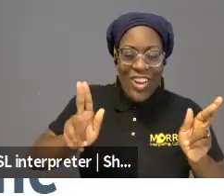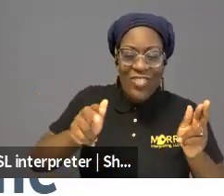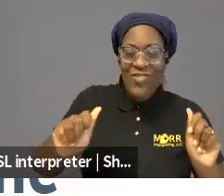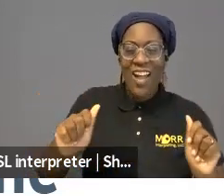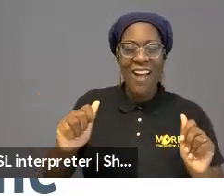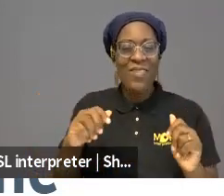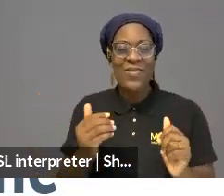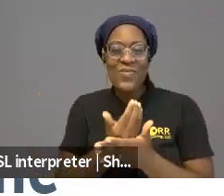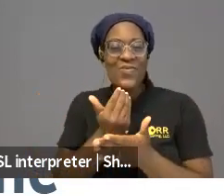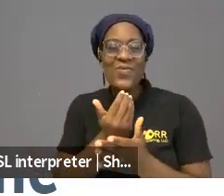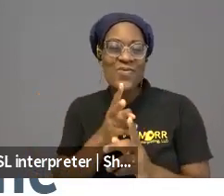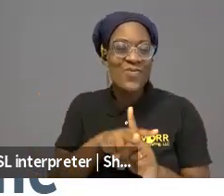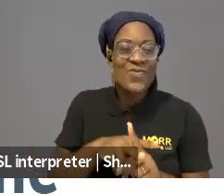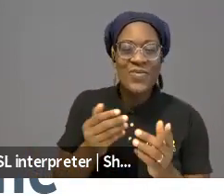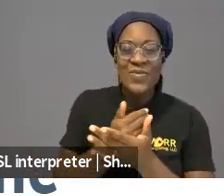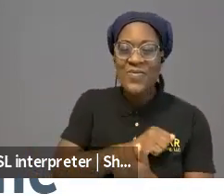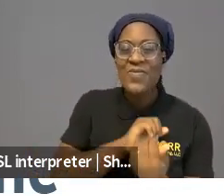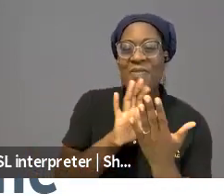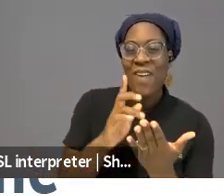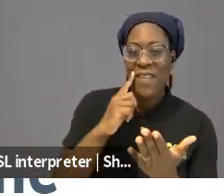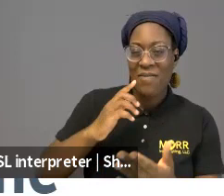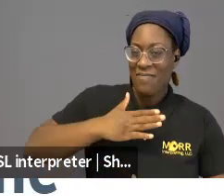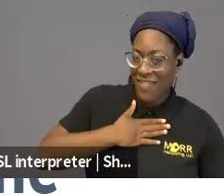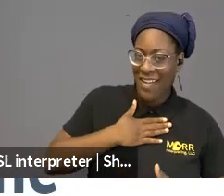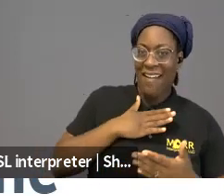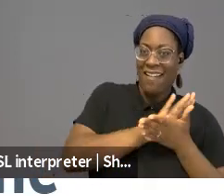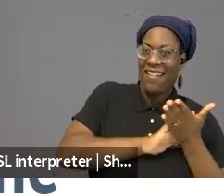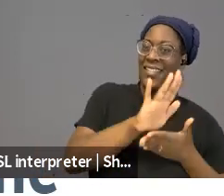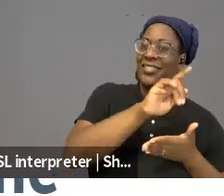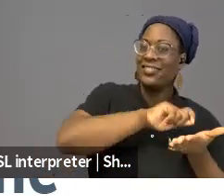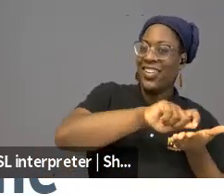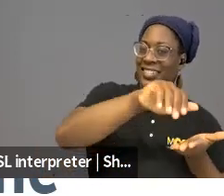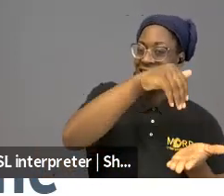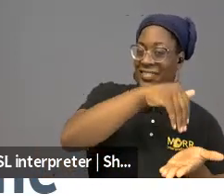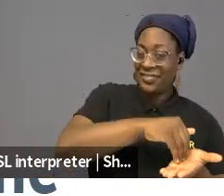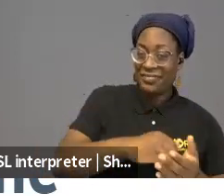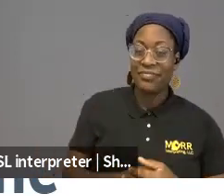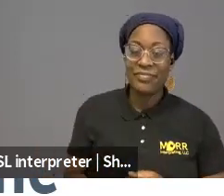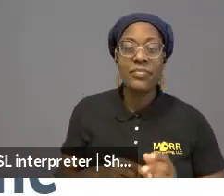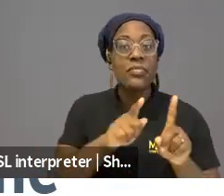I can also say that the IWCA Mentoring program was really helpful to me, too. It made it possible